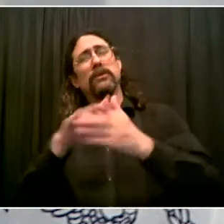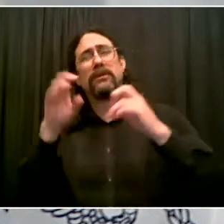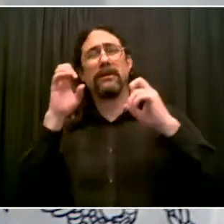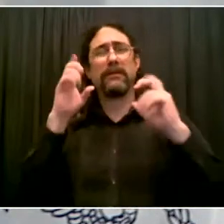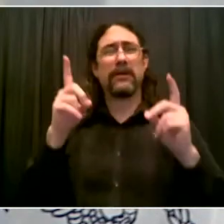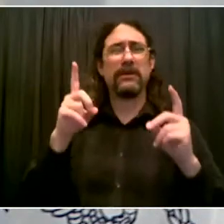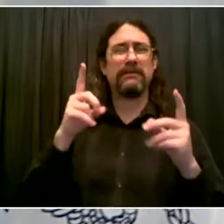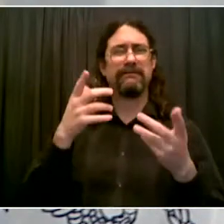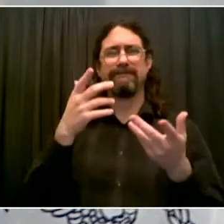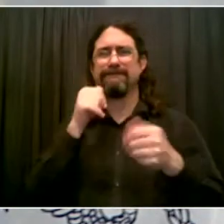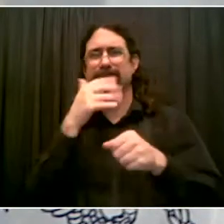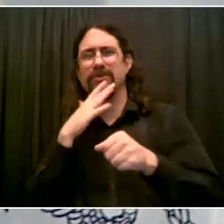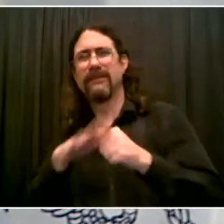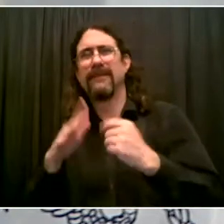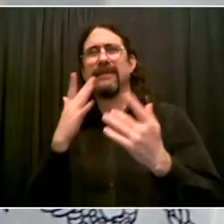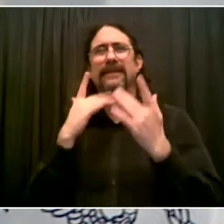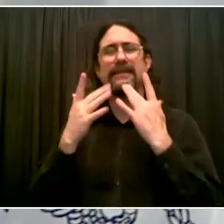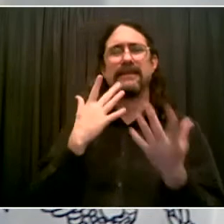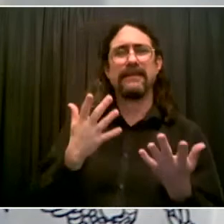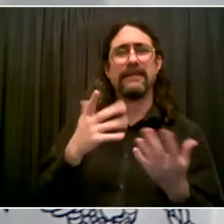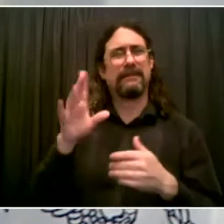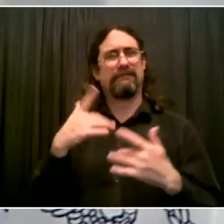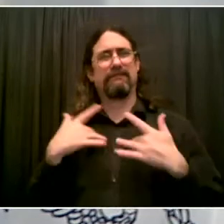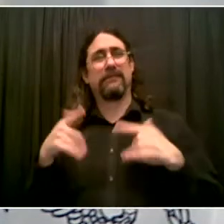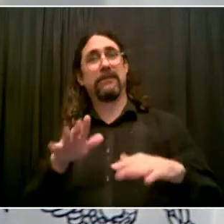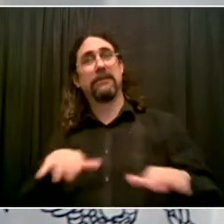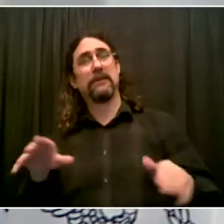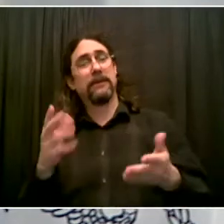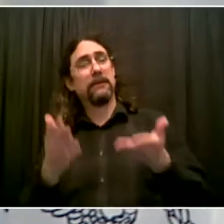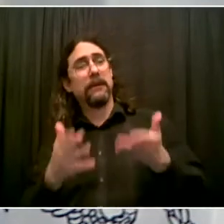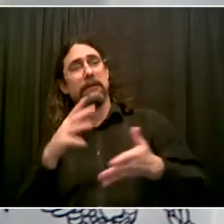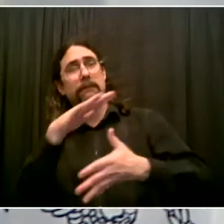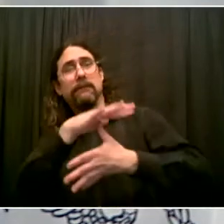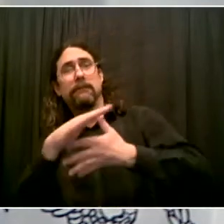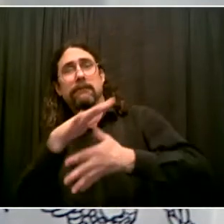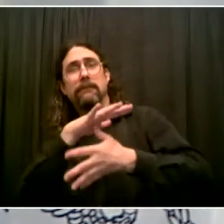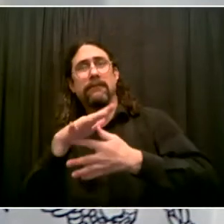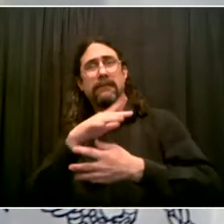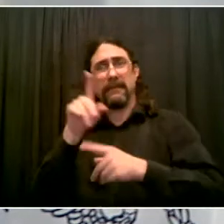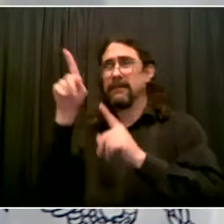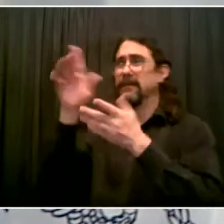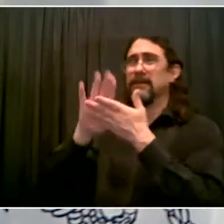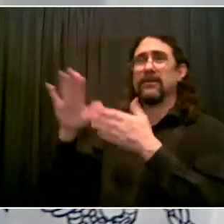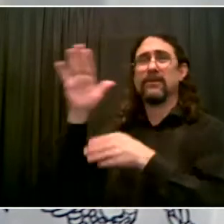WILL SOME OF THAT MONEY GO TO ENSURING THAT THEY ARE PREPARED FOR COLLEGE AS THE